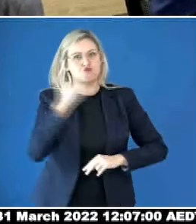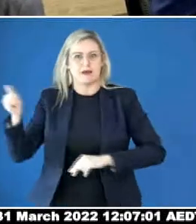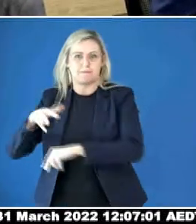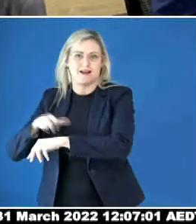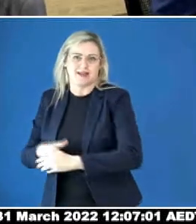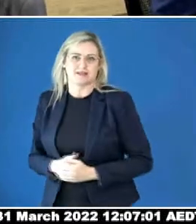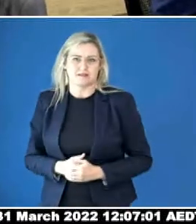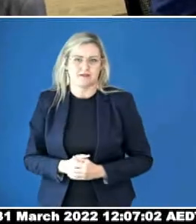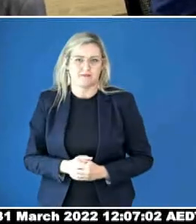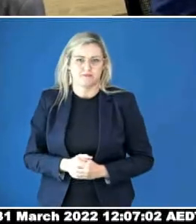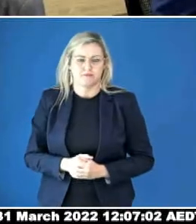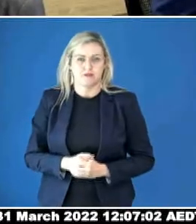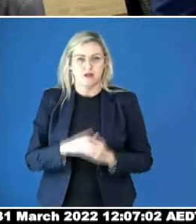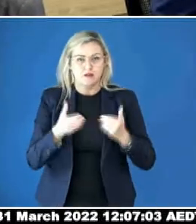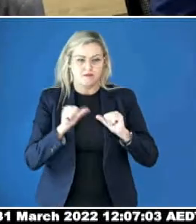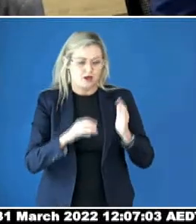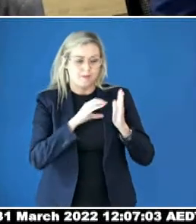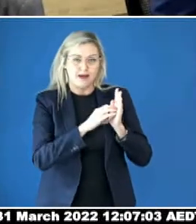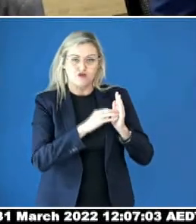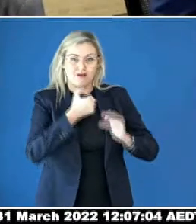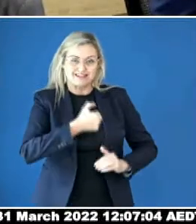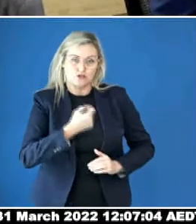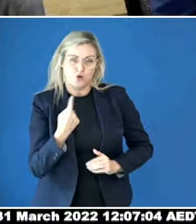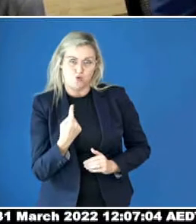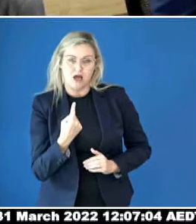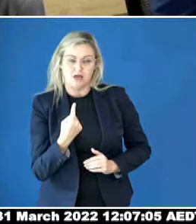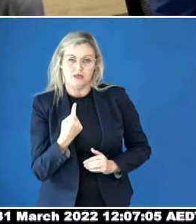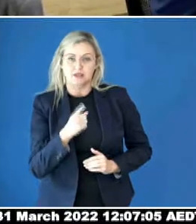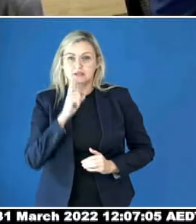Yes. MS FRASER: You say at paragraph 61 of your statement that it was Anglicare's